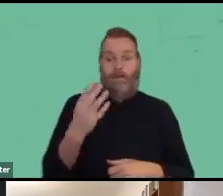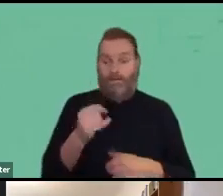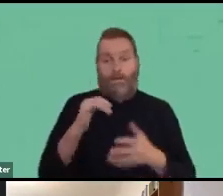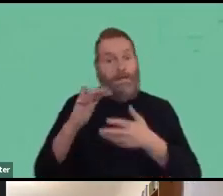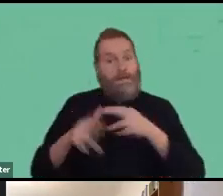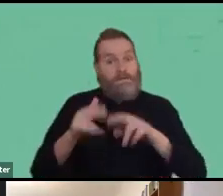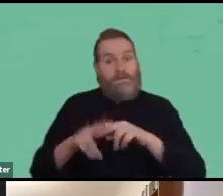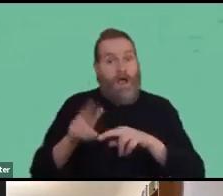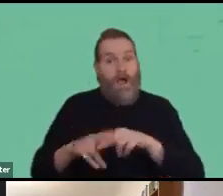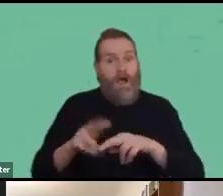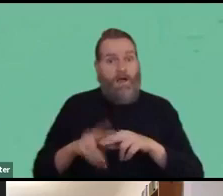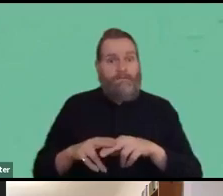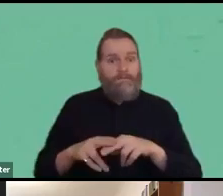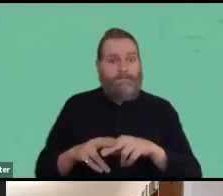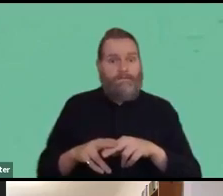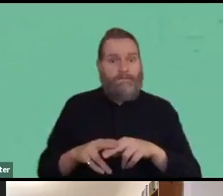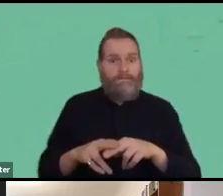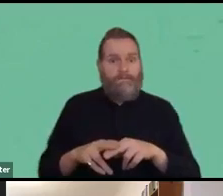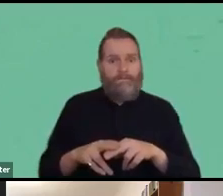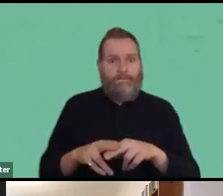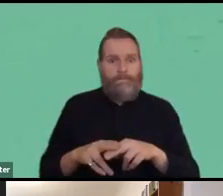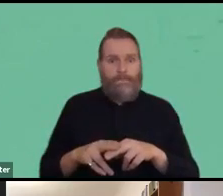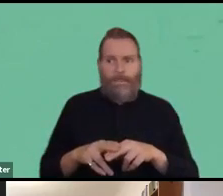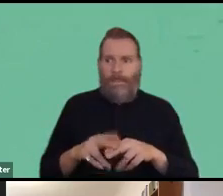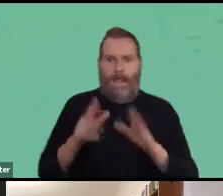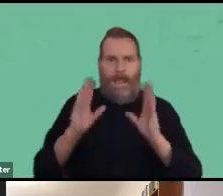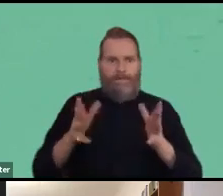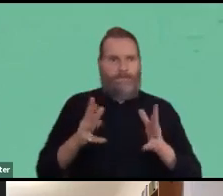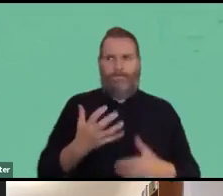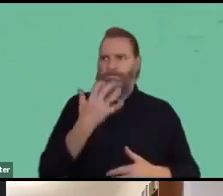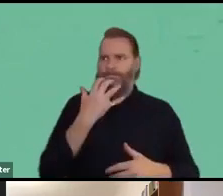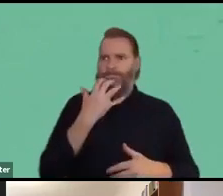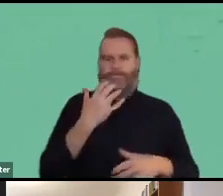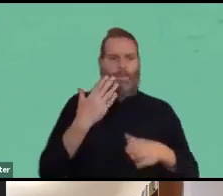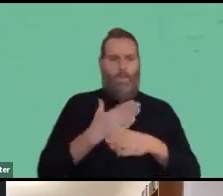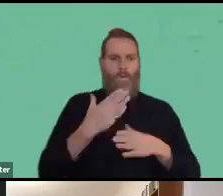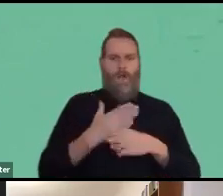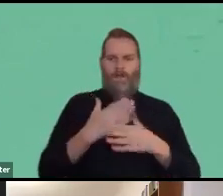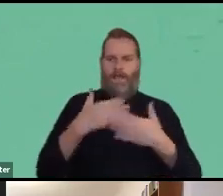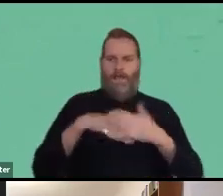a hat see if they could make space and work from home um and we know the additional costs that come